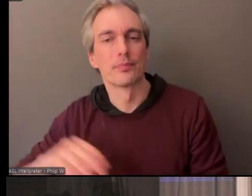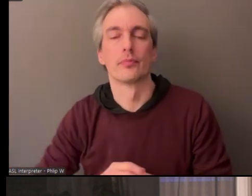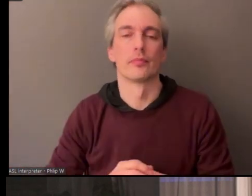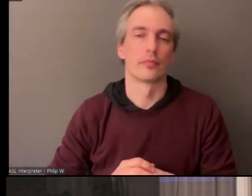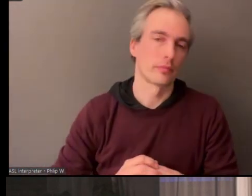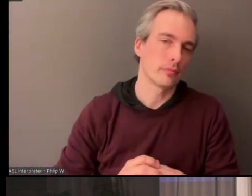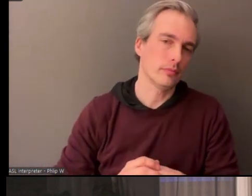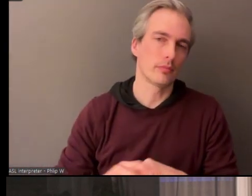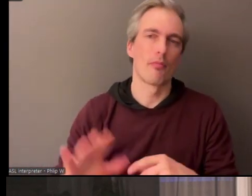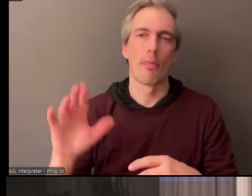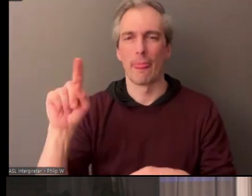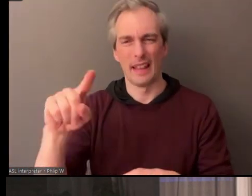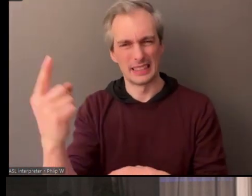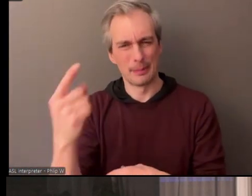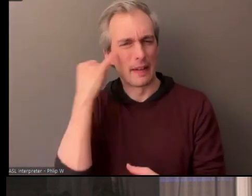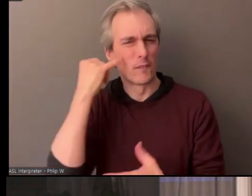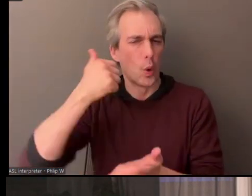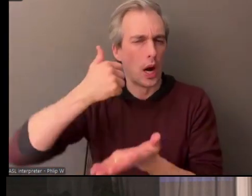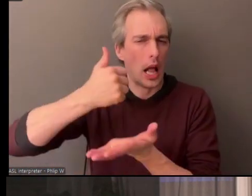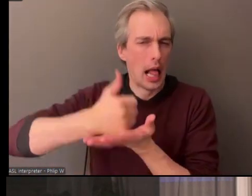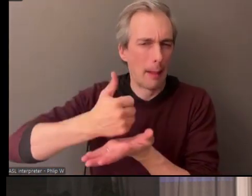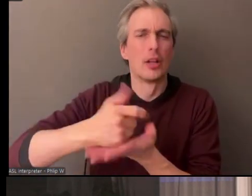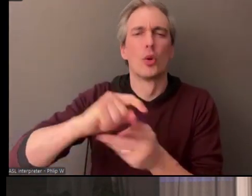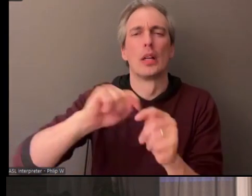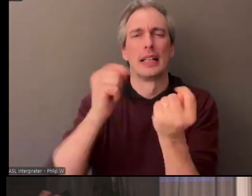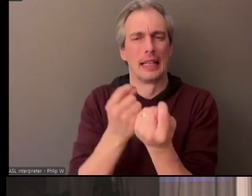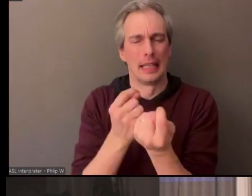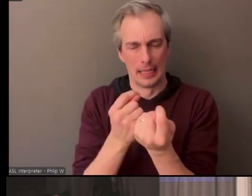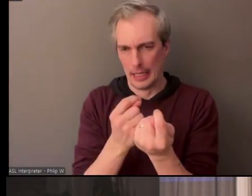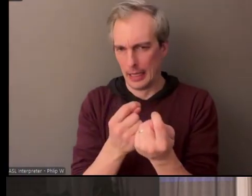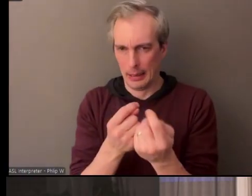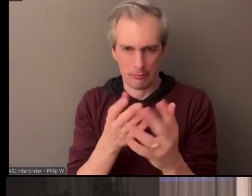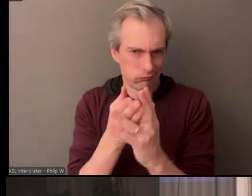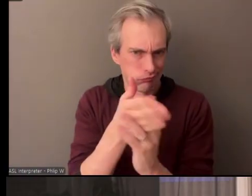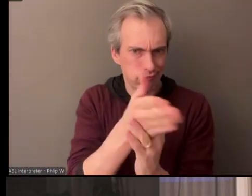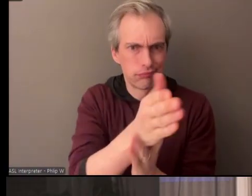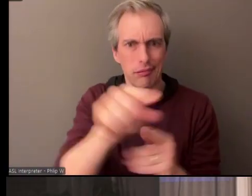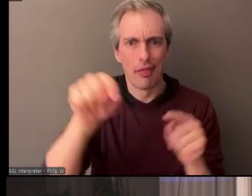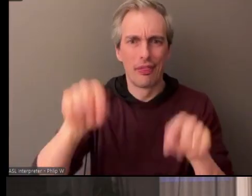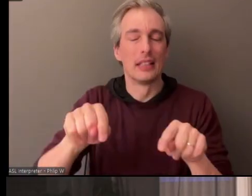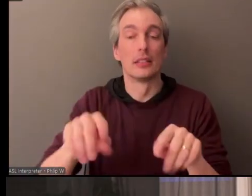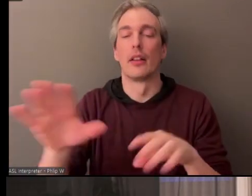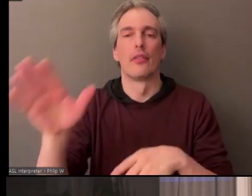Because they will choose buttons. Right? They will look at this and be like... Oh. Well, these look like buttons in the Figma file.